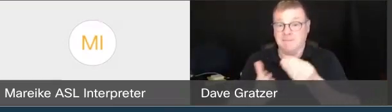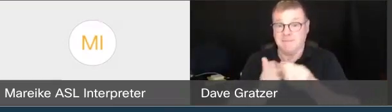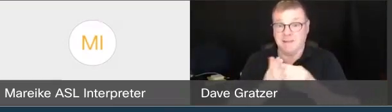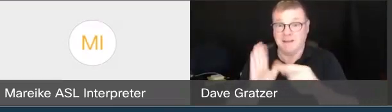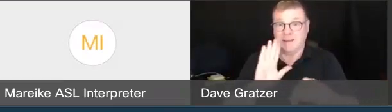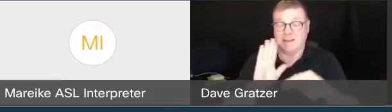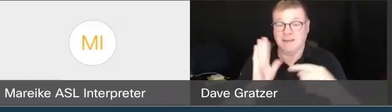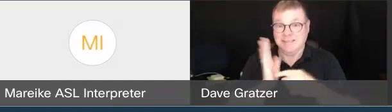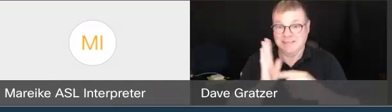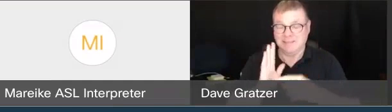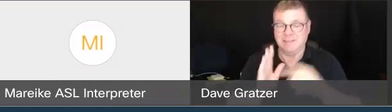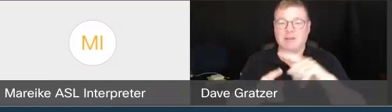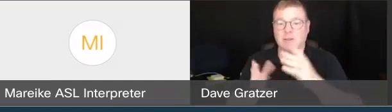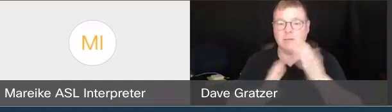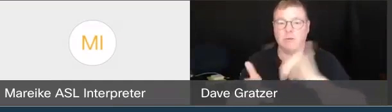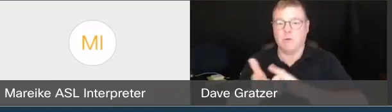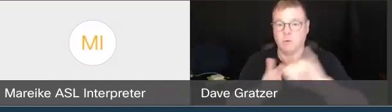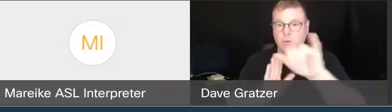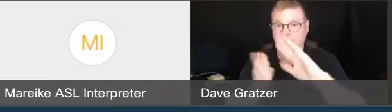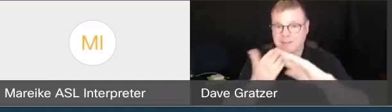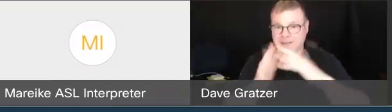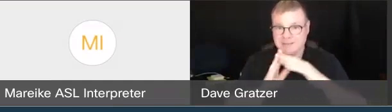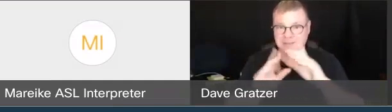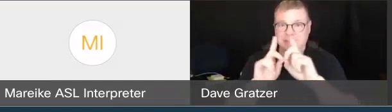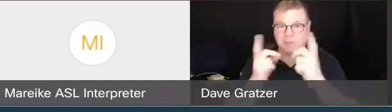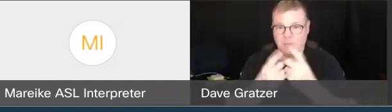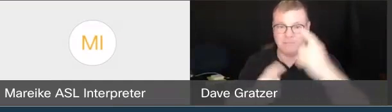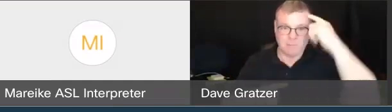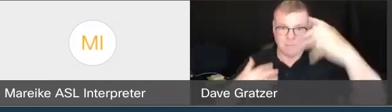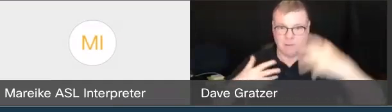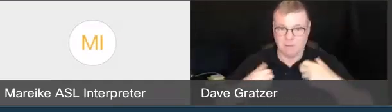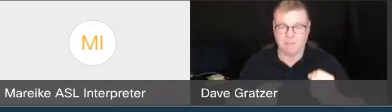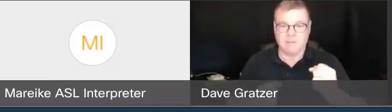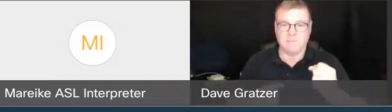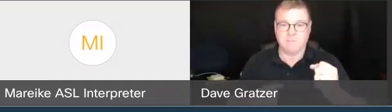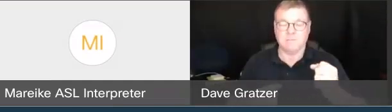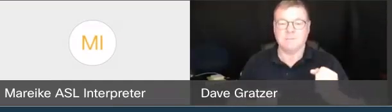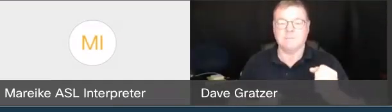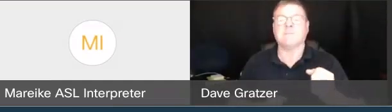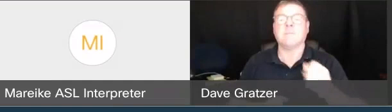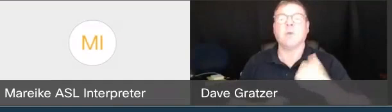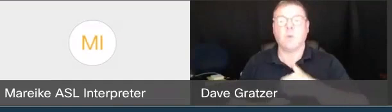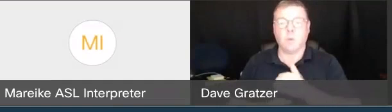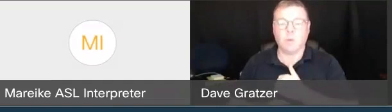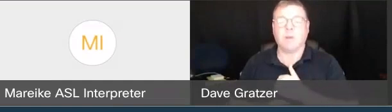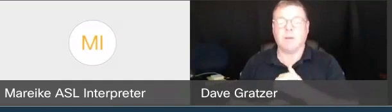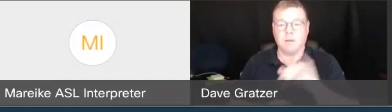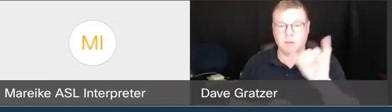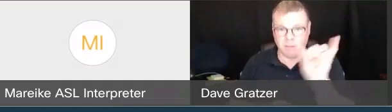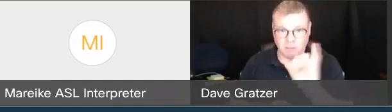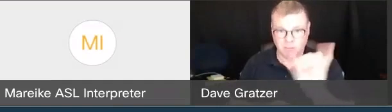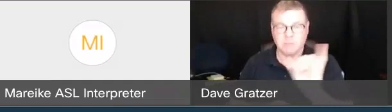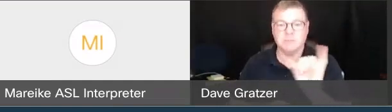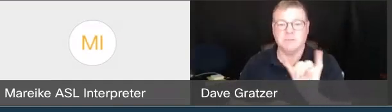through the New York City Department of Mental Health and Hygiene we are also under